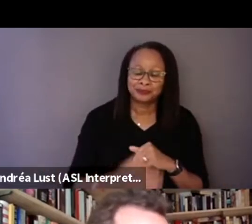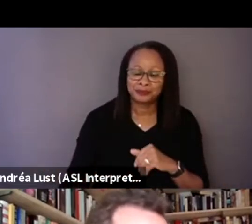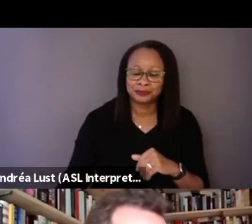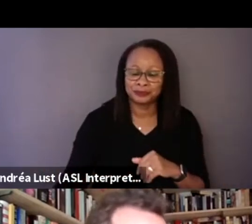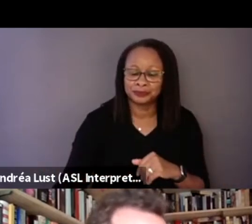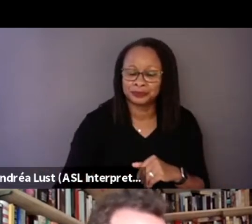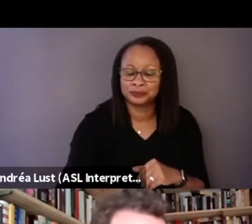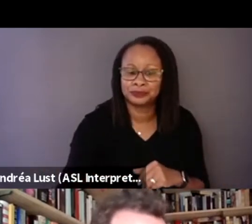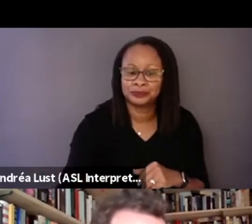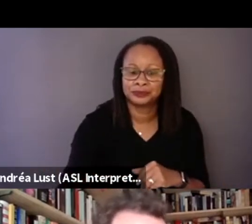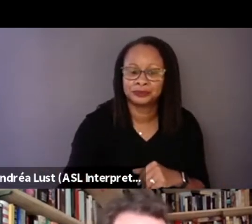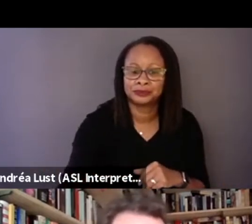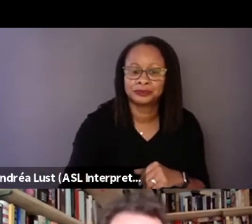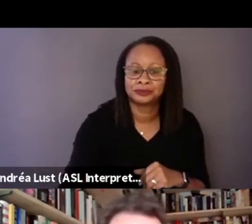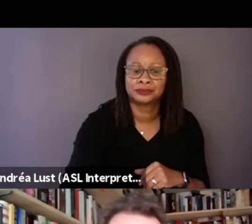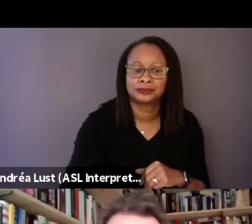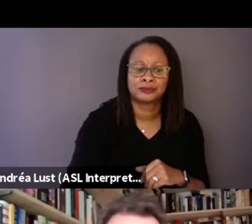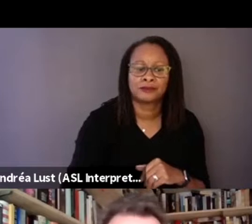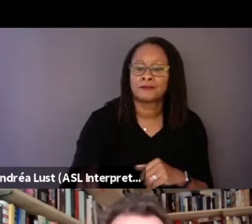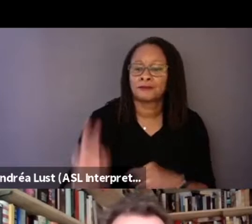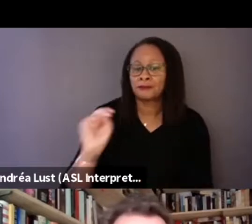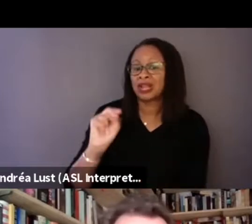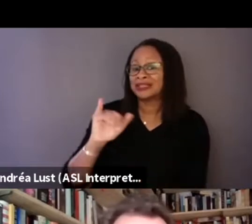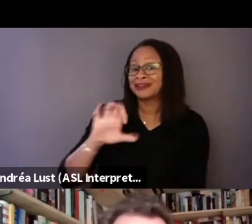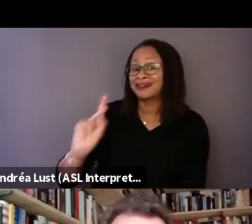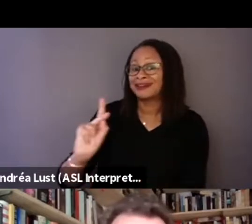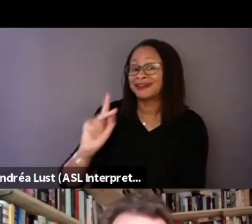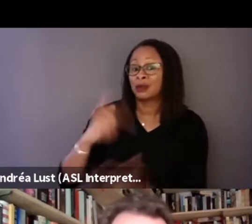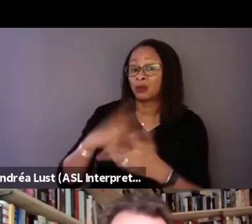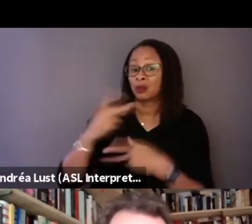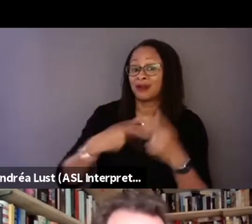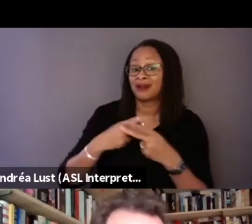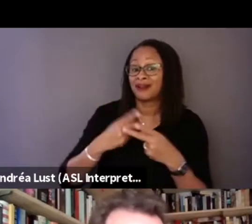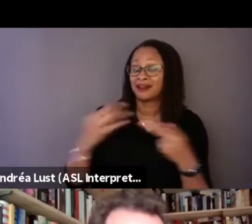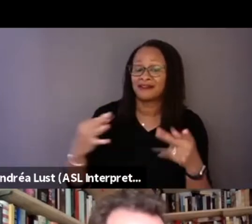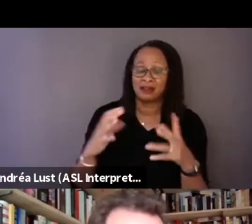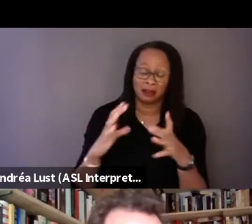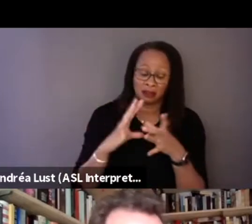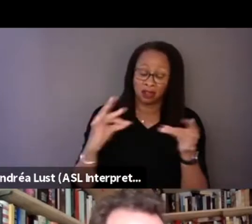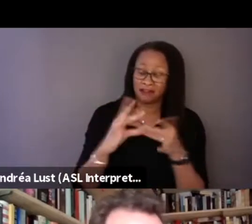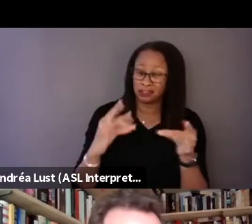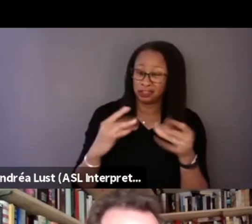Nick, what kind of conversations did you have early on, maybe with Amanda, about what this movie was gonna be,